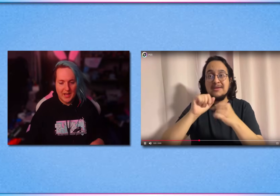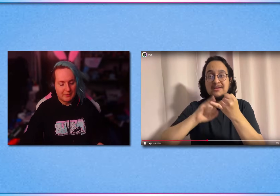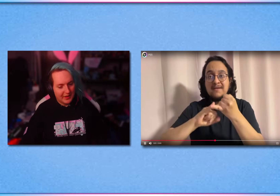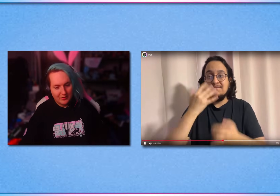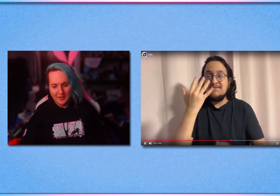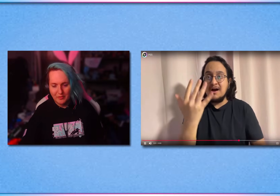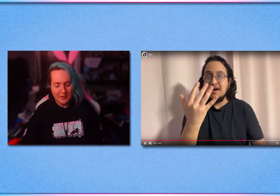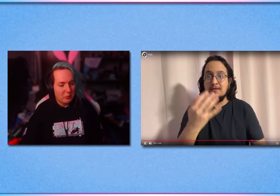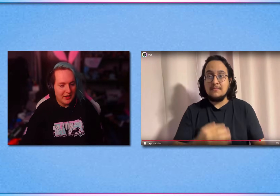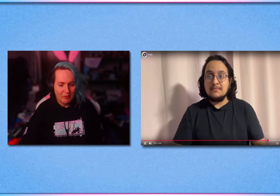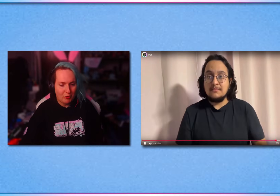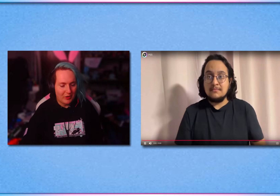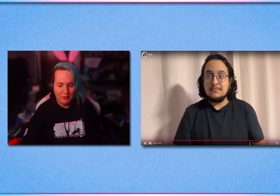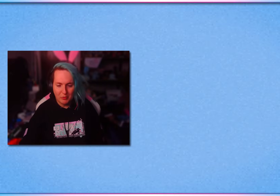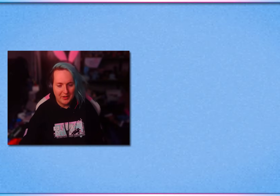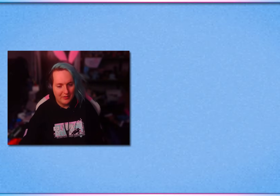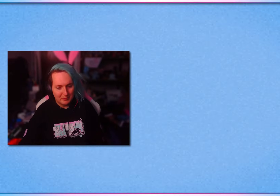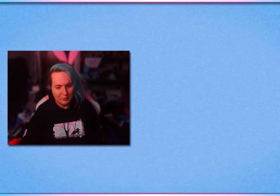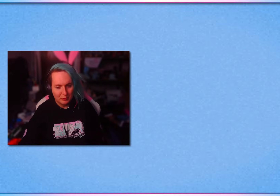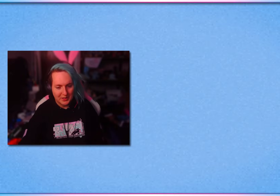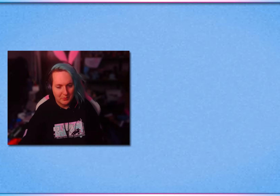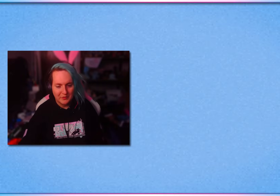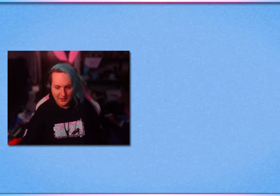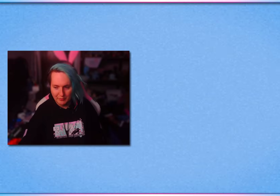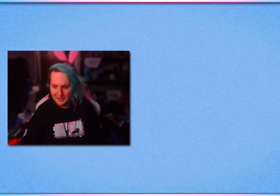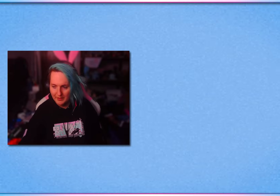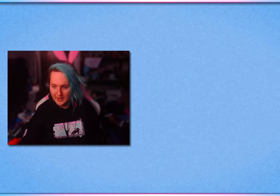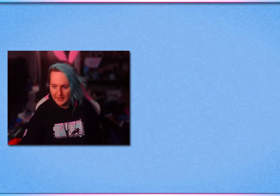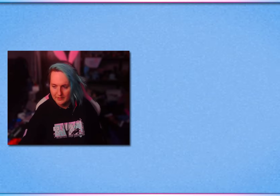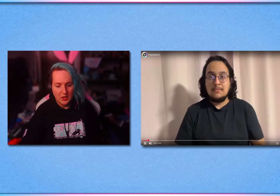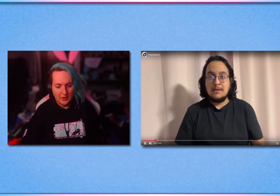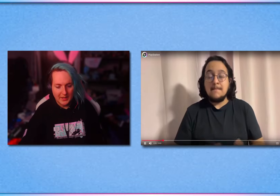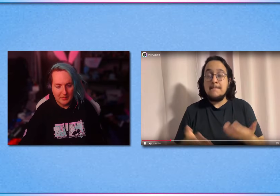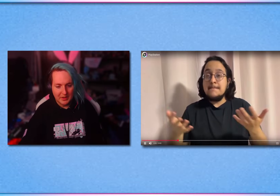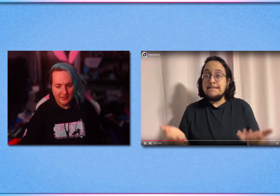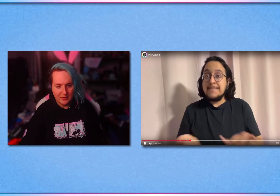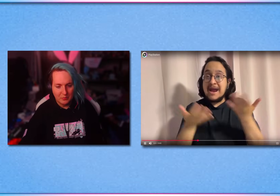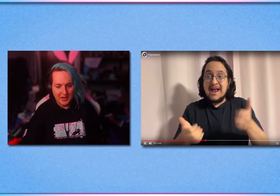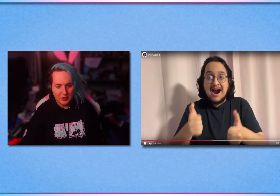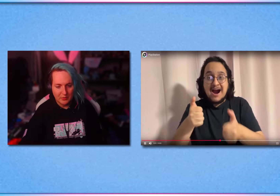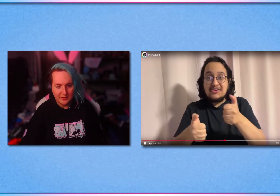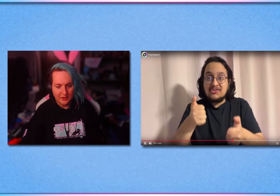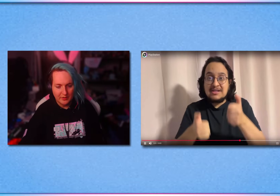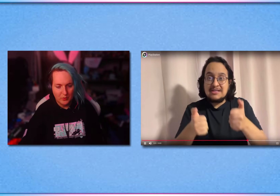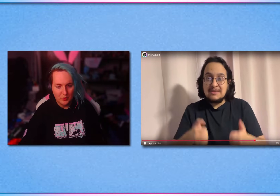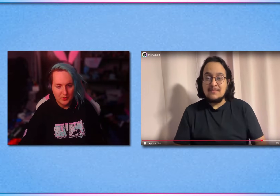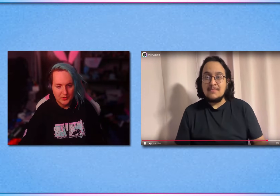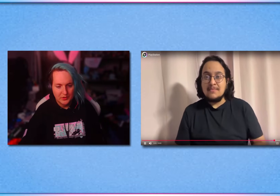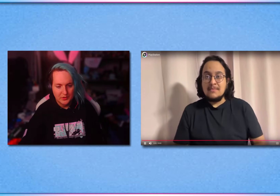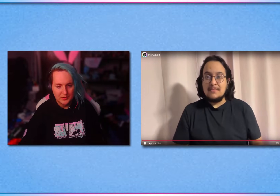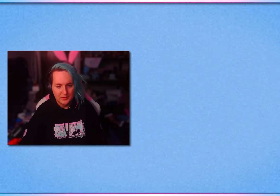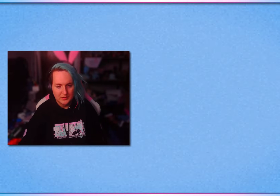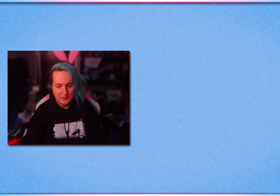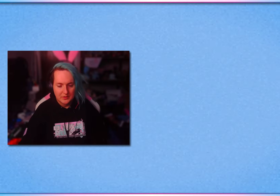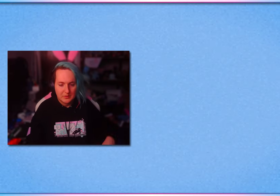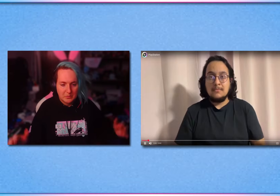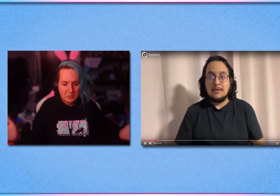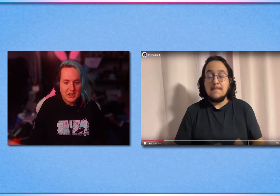Yeah, that's... that one it's three symbols, we finger spell that. Okay, PlayStation we have a unique sign for.